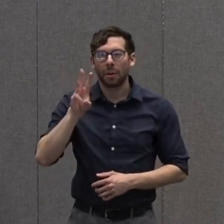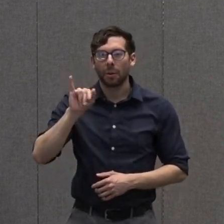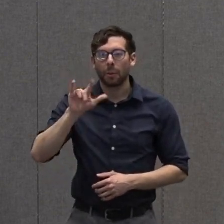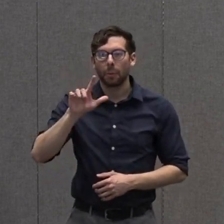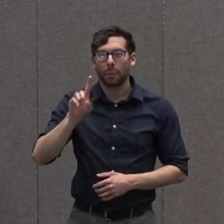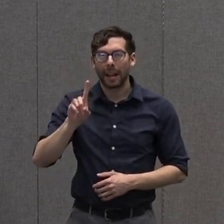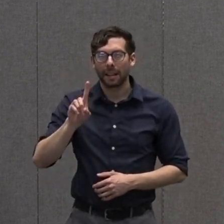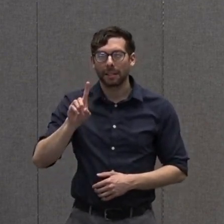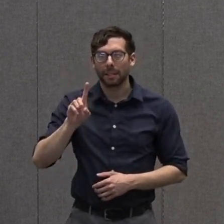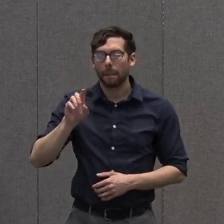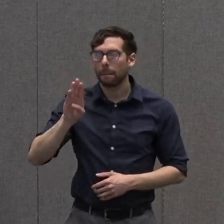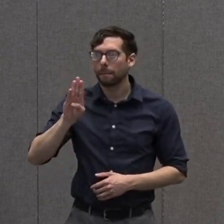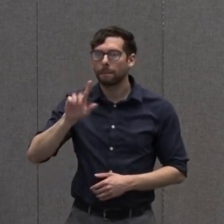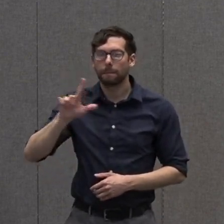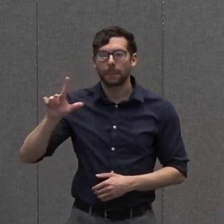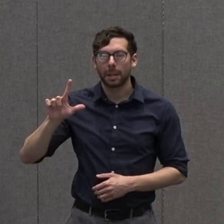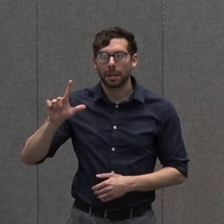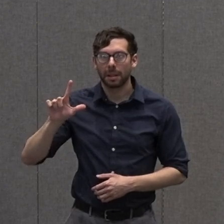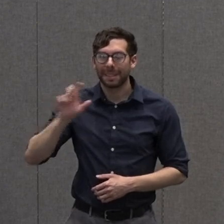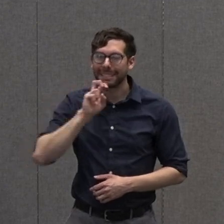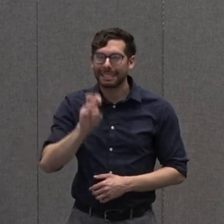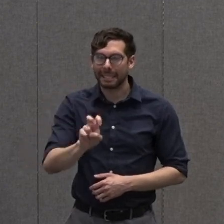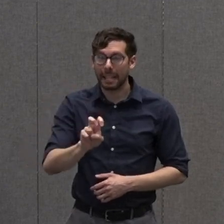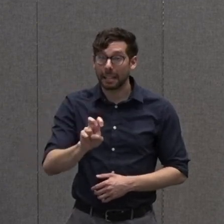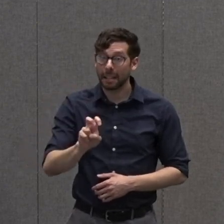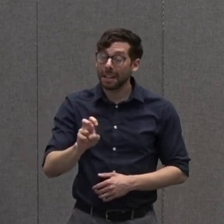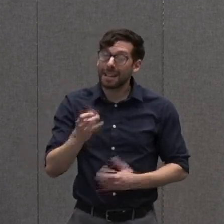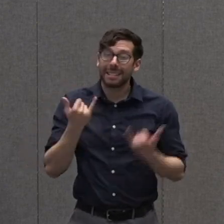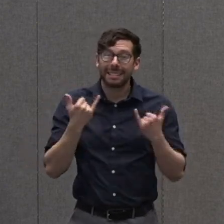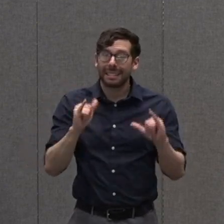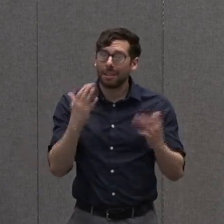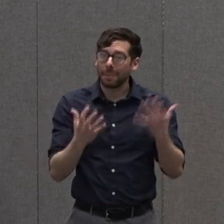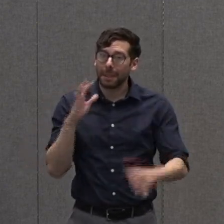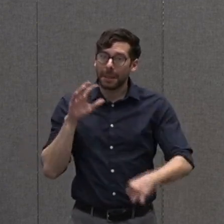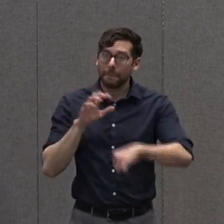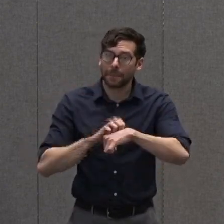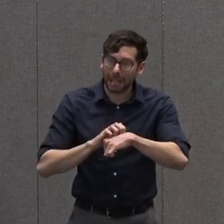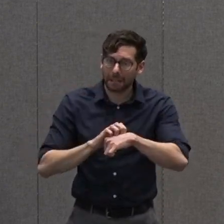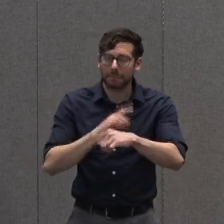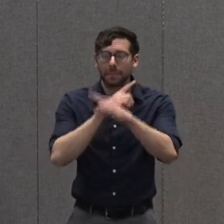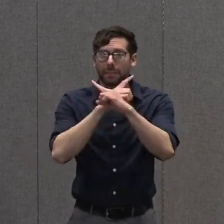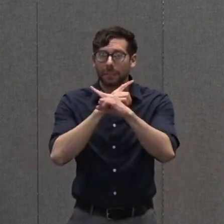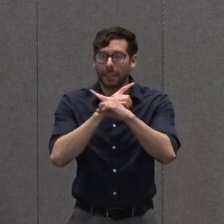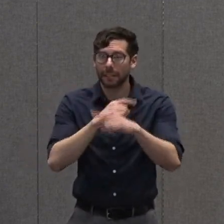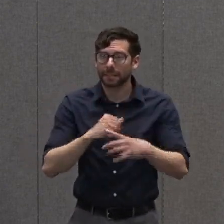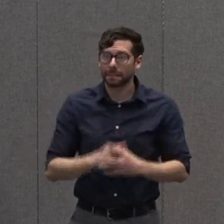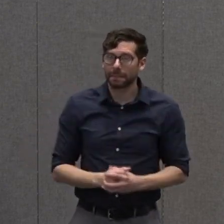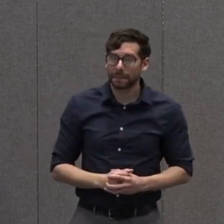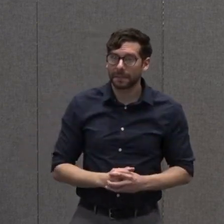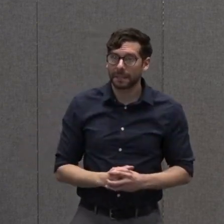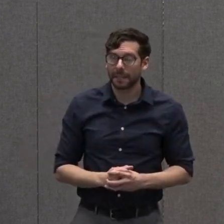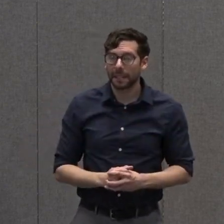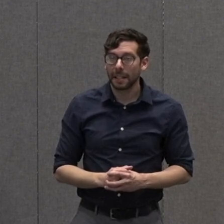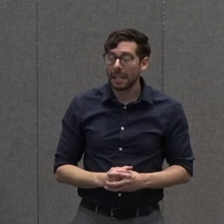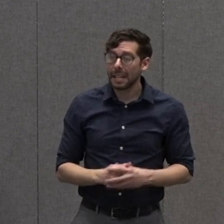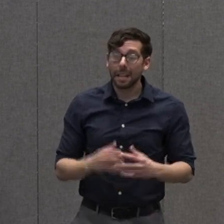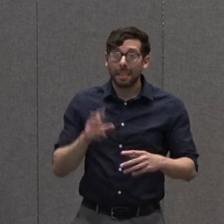Now it wouldn't, it's not a venomous snake so it wouldn't hurt. It wouldn't hurt you. - But it wouldn't be fun. It wouldn't be any fun. - And not for him either.